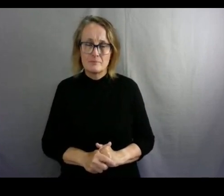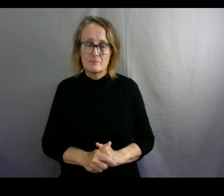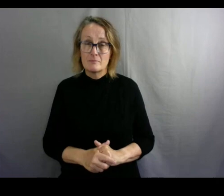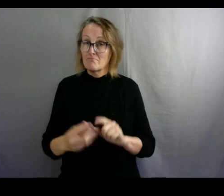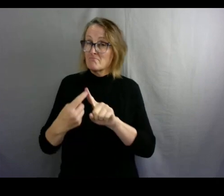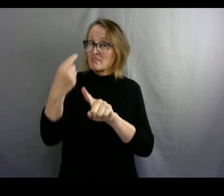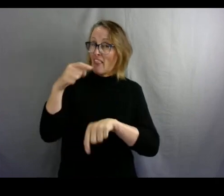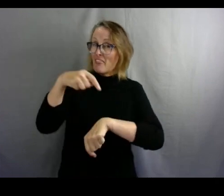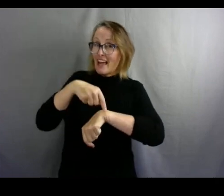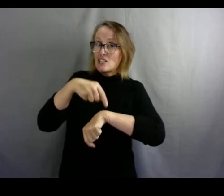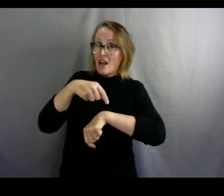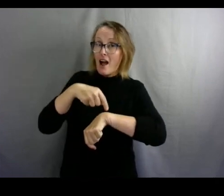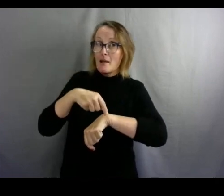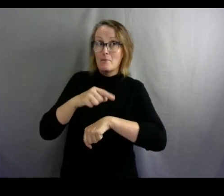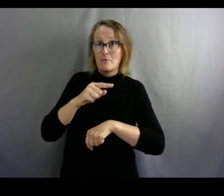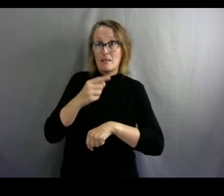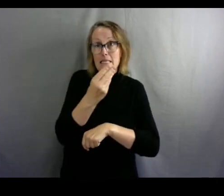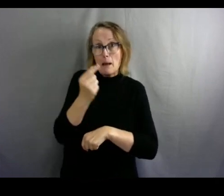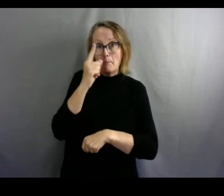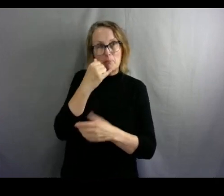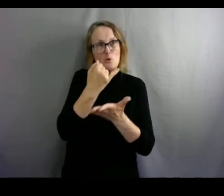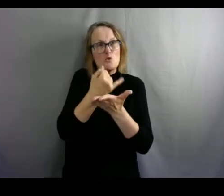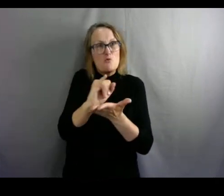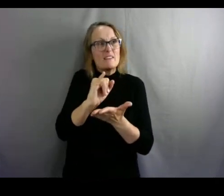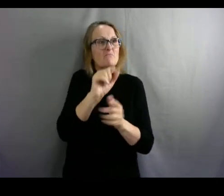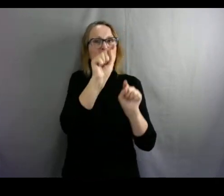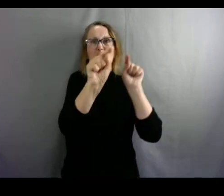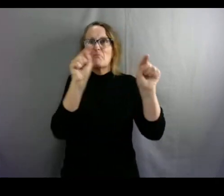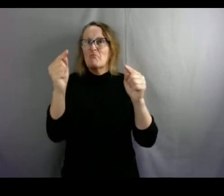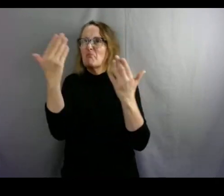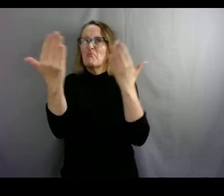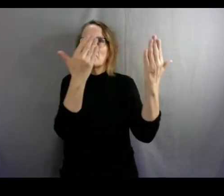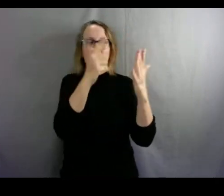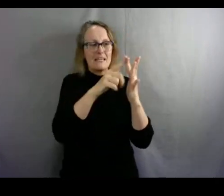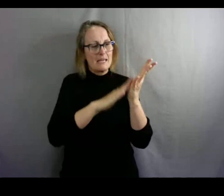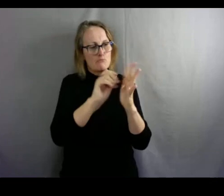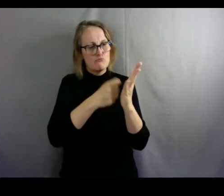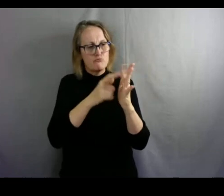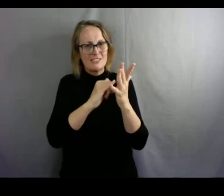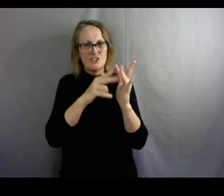in French we will say that the impressionist is 'bas-de-plafond'. I don't know if you can translate it.